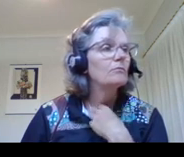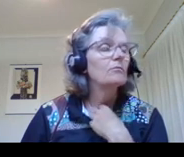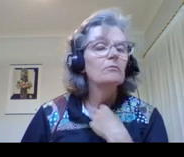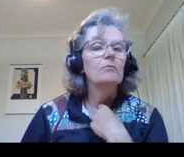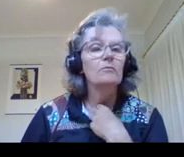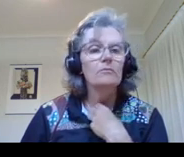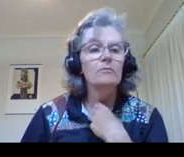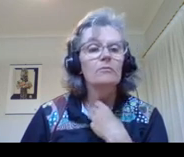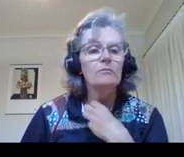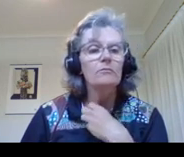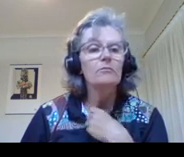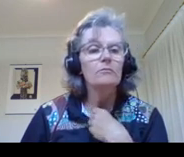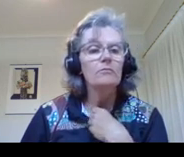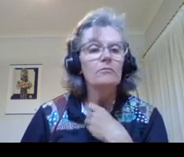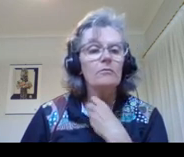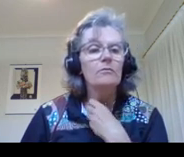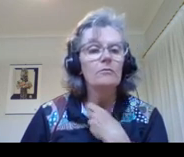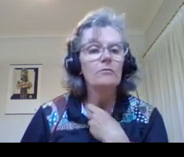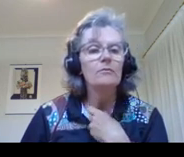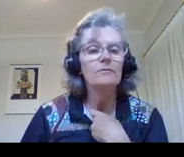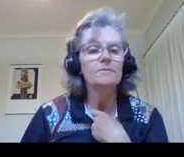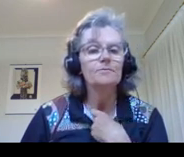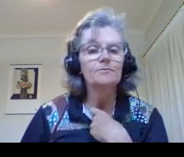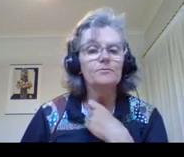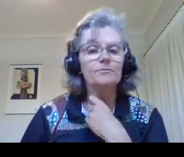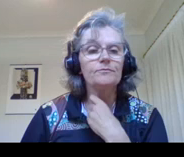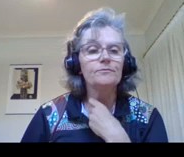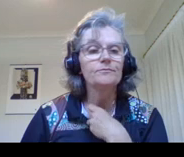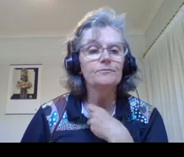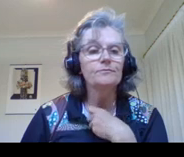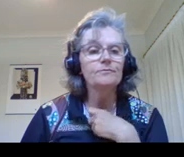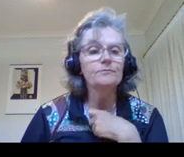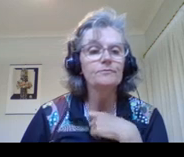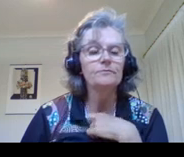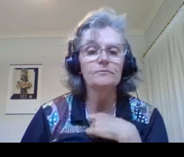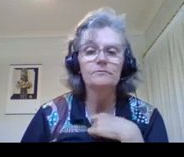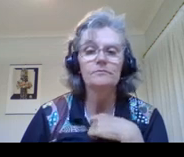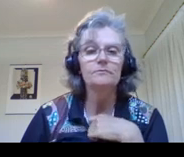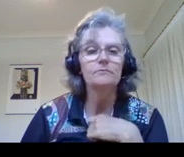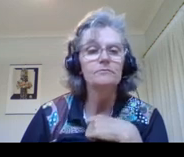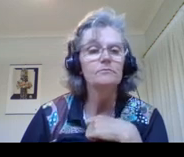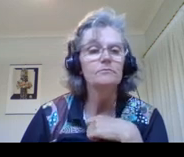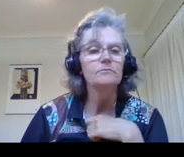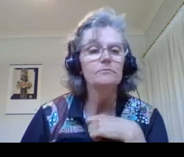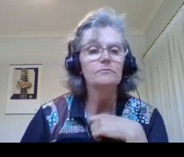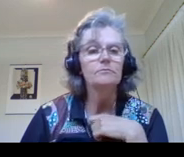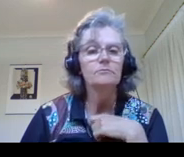section an identity theft particular team because obviously a lot of people are trying to get you in